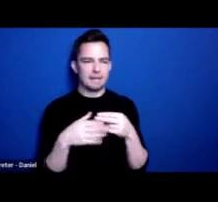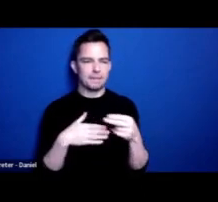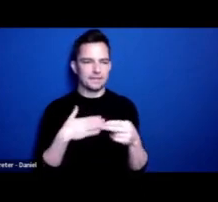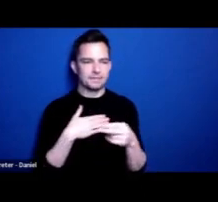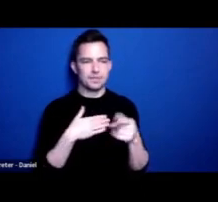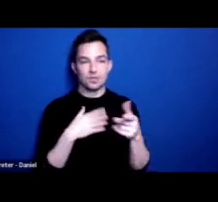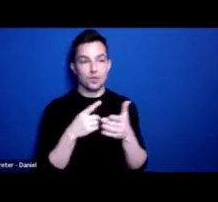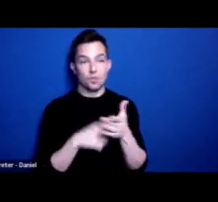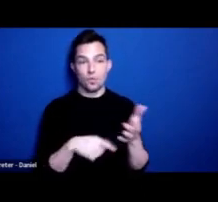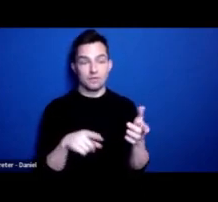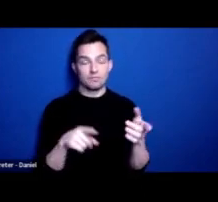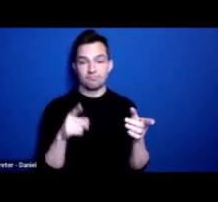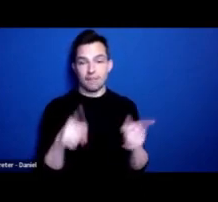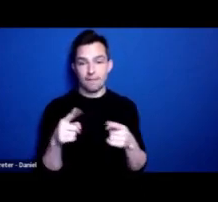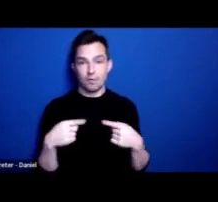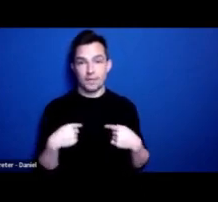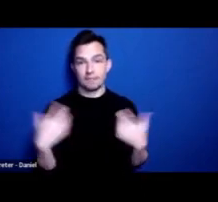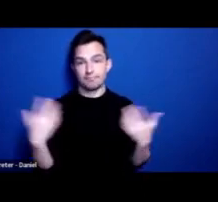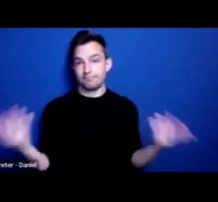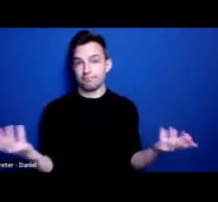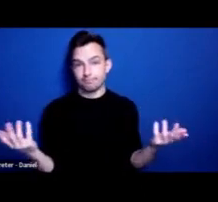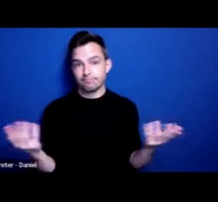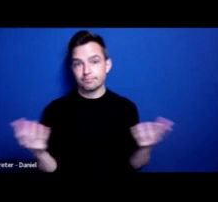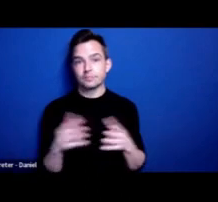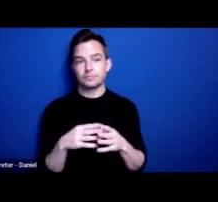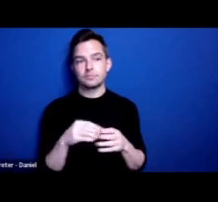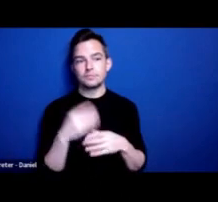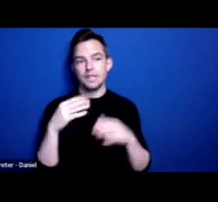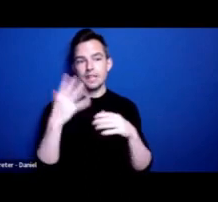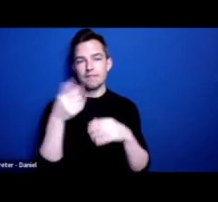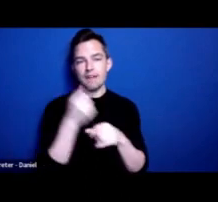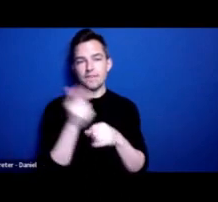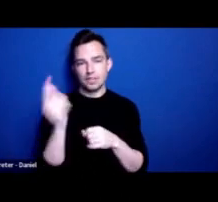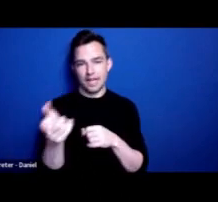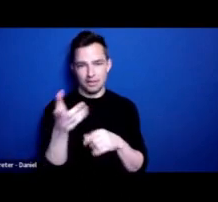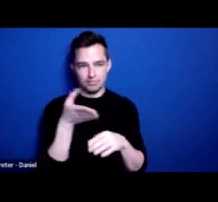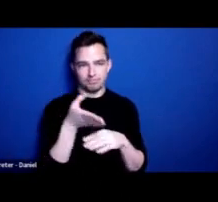was what ended up happening for me? So, in the five years after my brain injury, I was arrested